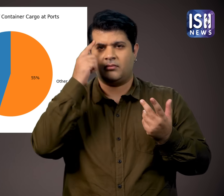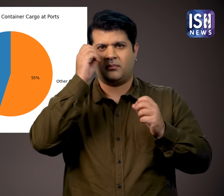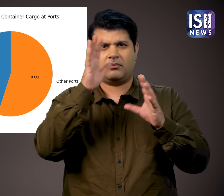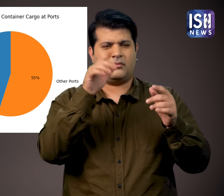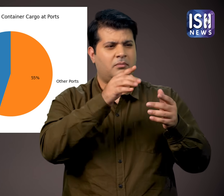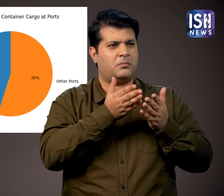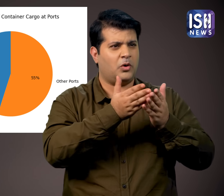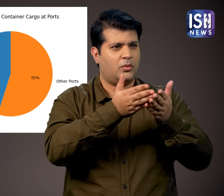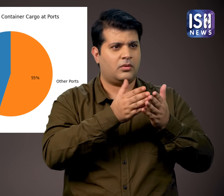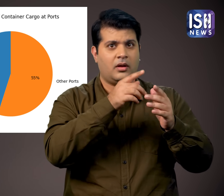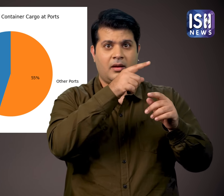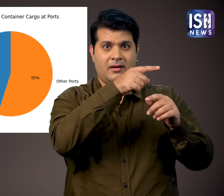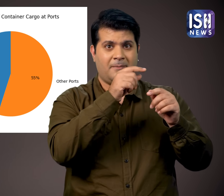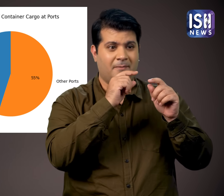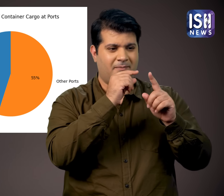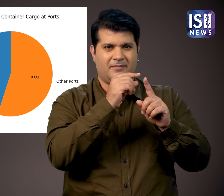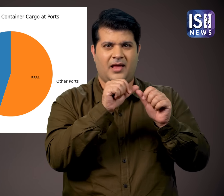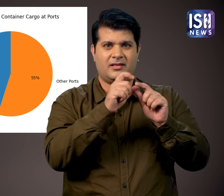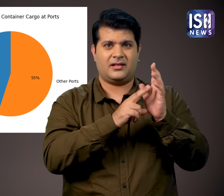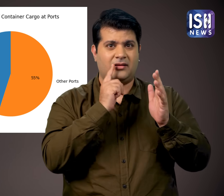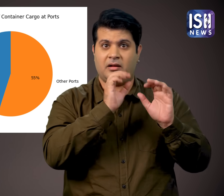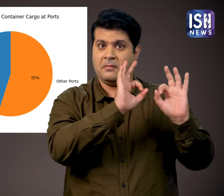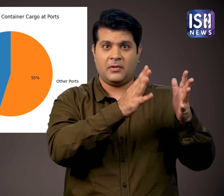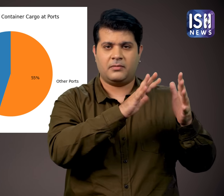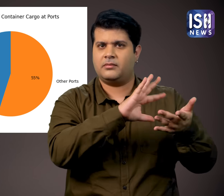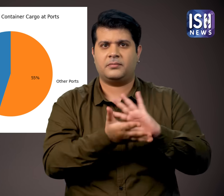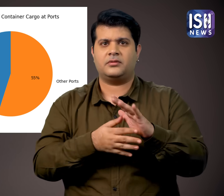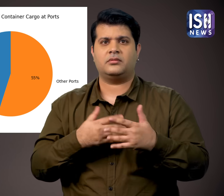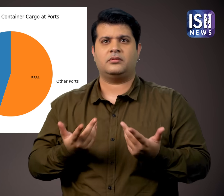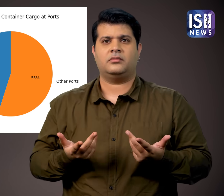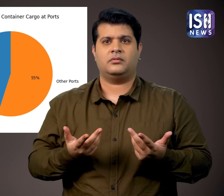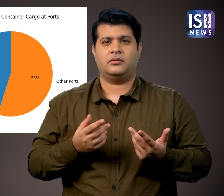If Adani ports slow, the industry may choke.